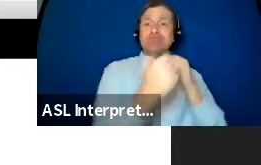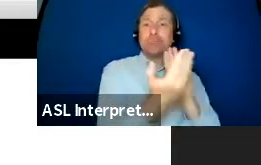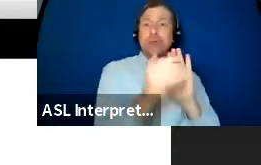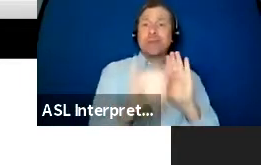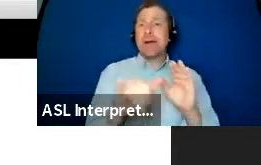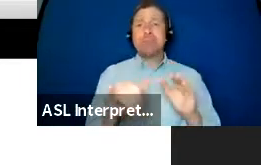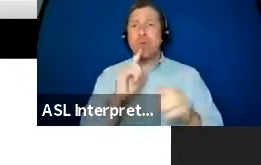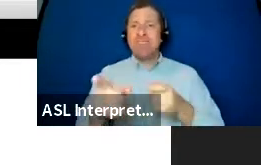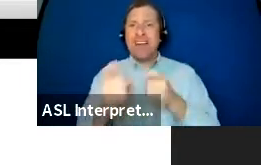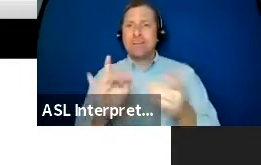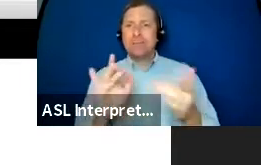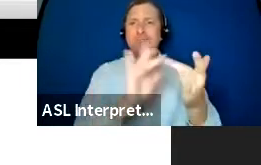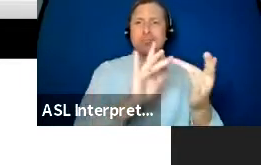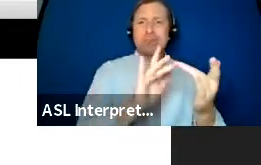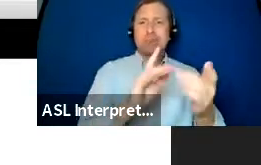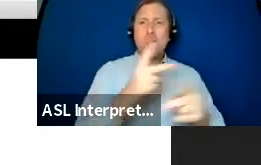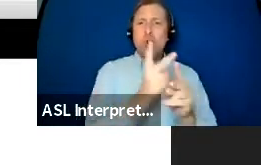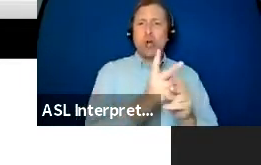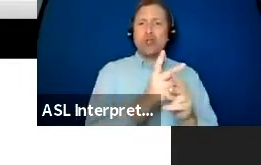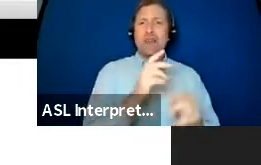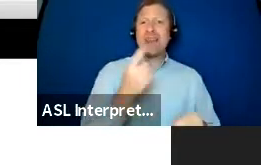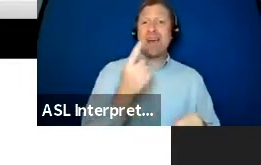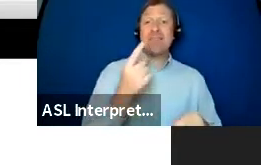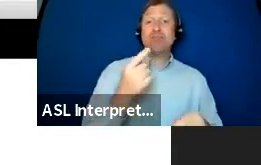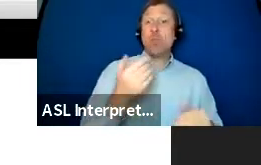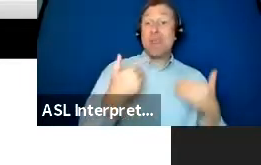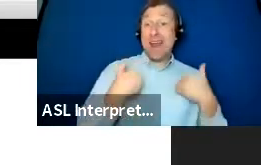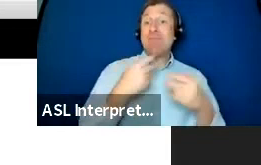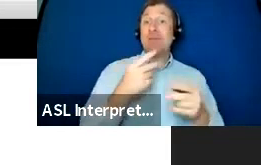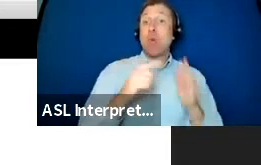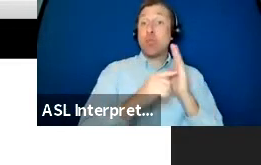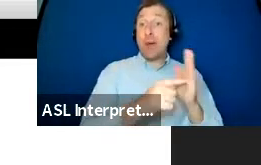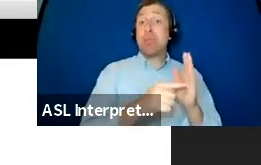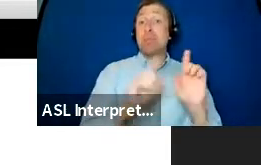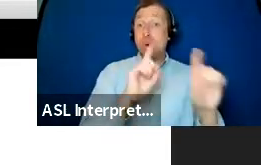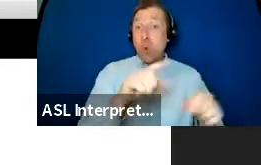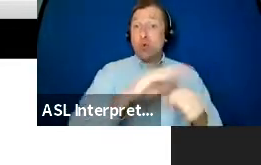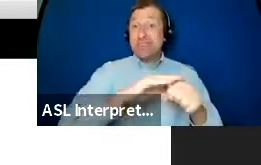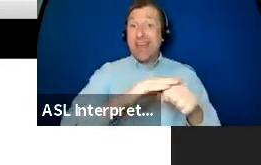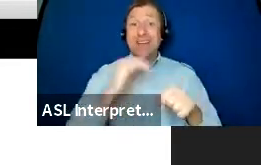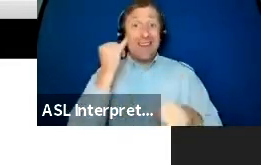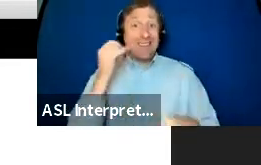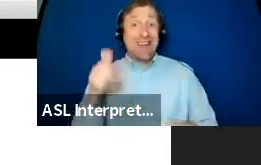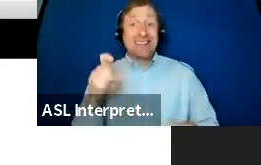We can have a field representative go out to the set if necessary, et cetera, to make sure that that issue is addressed.